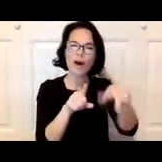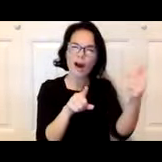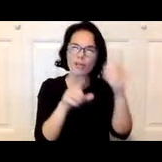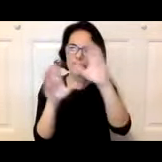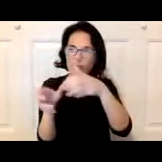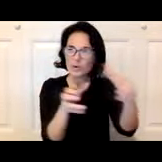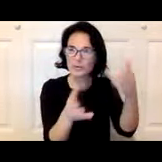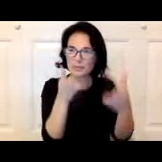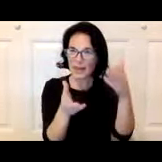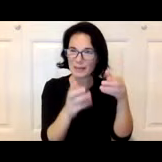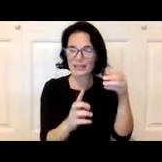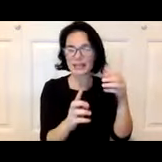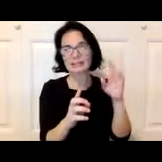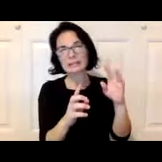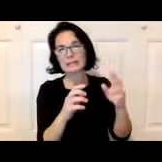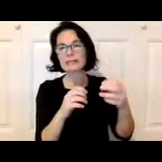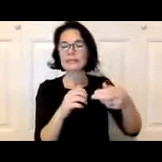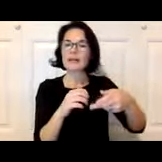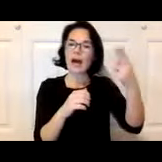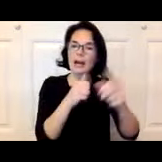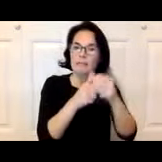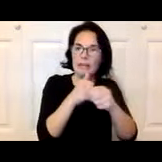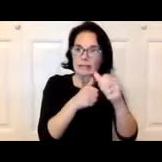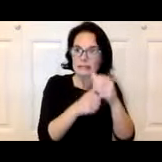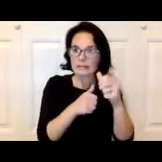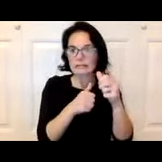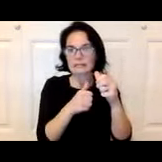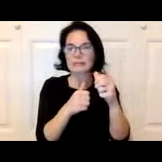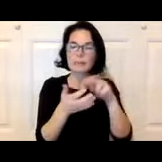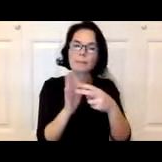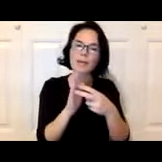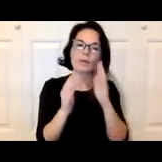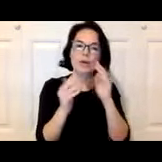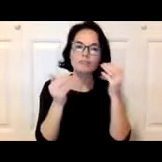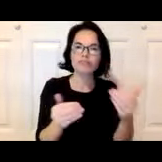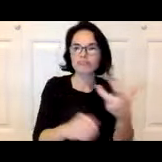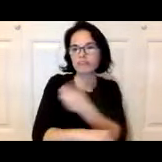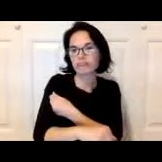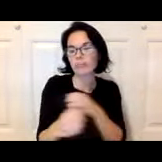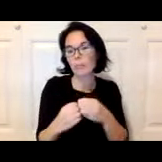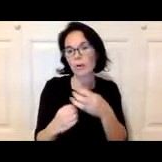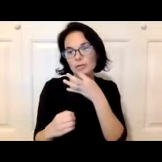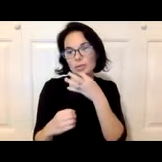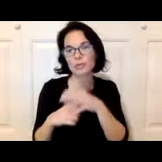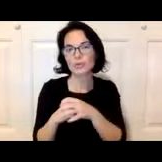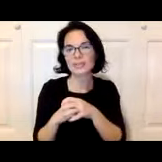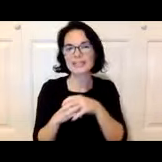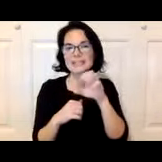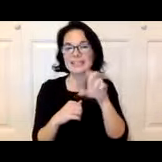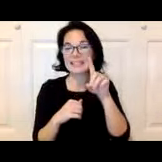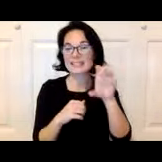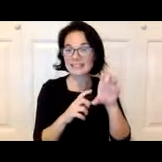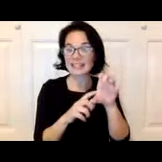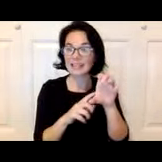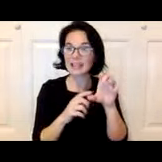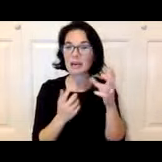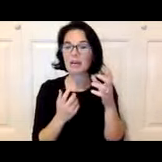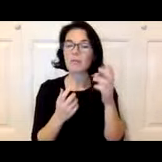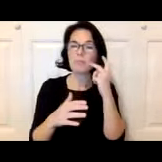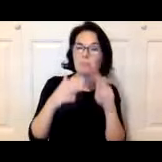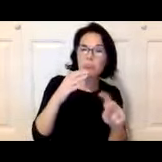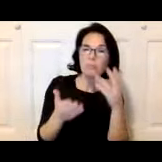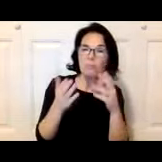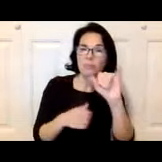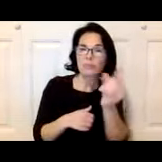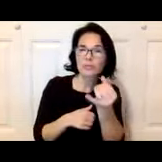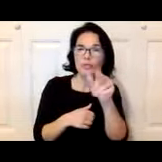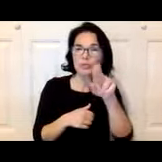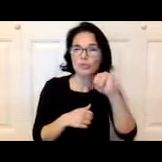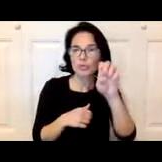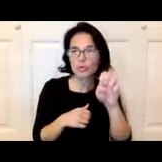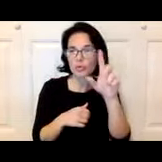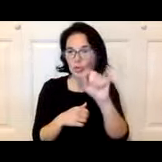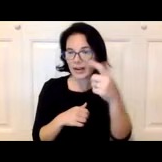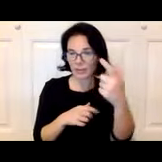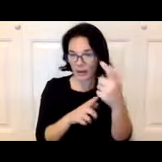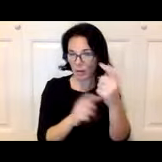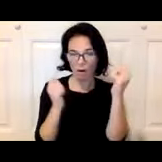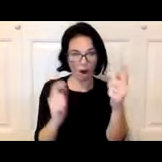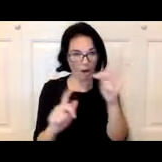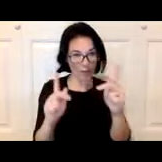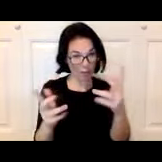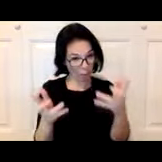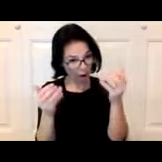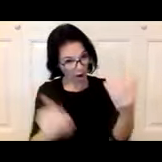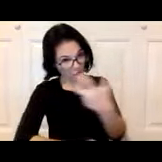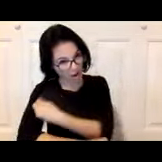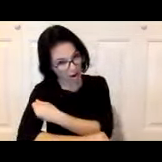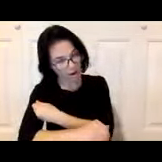The CDC estimates that by June 2021 everyone wanting to be vaccinated should be able to do so.